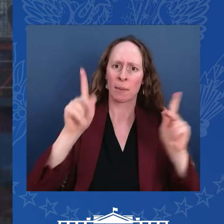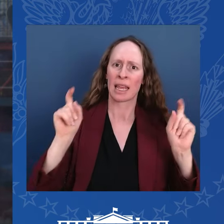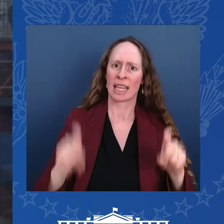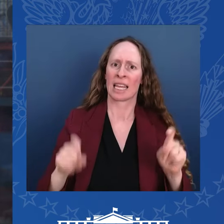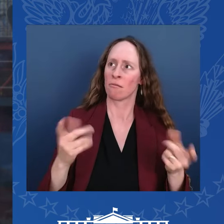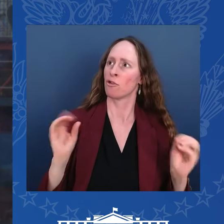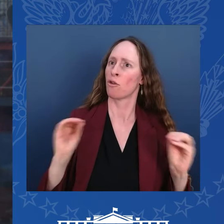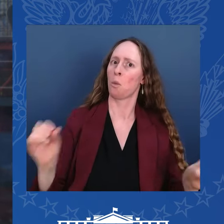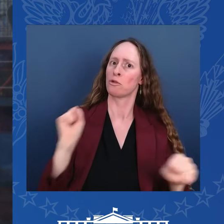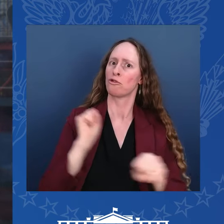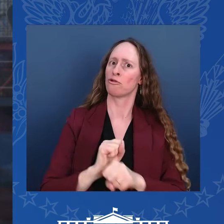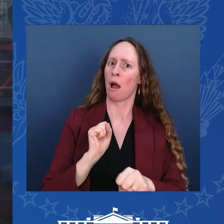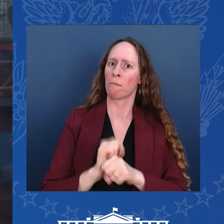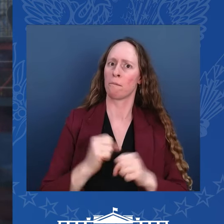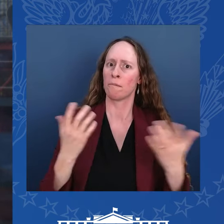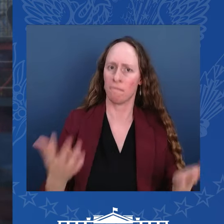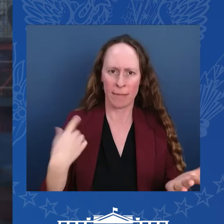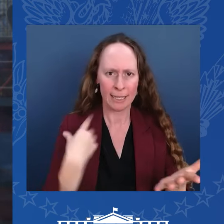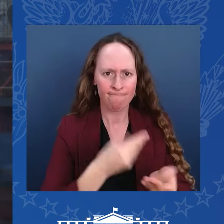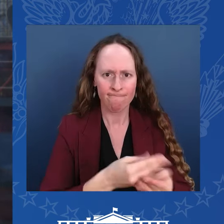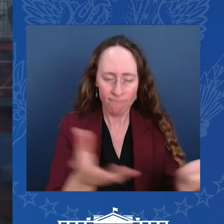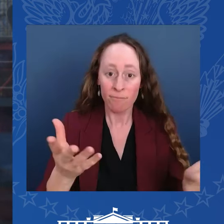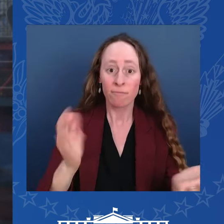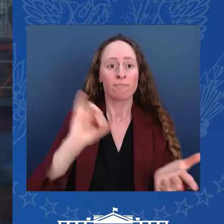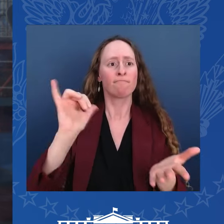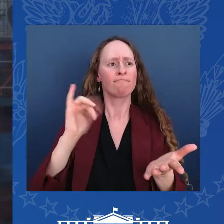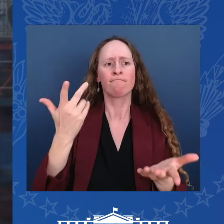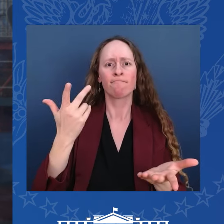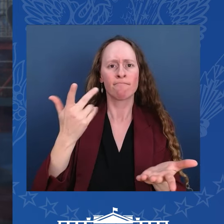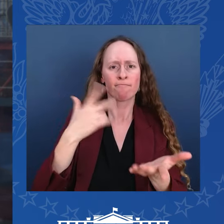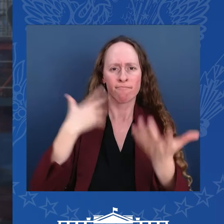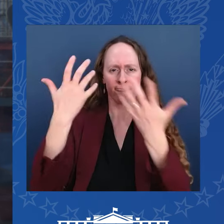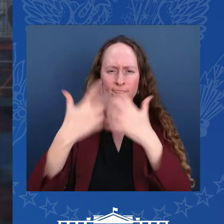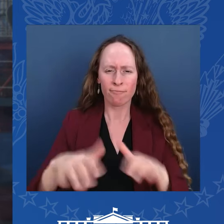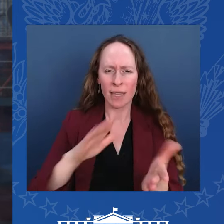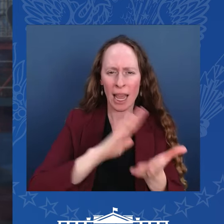and teamed up with businesses to keep auto farm, auto and farmers shipments moving.